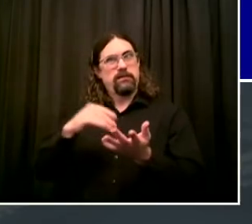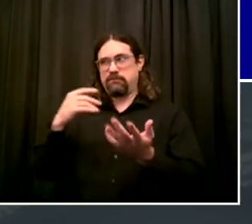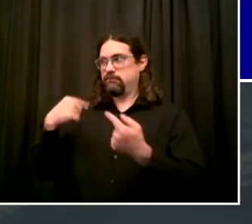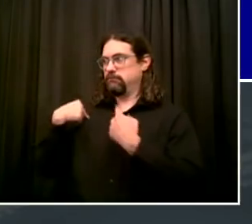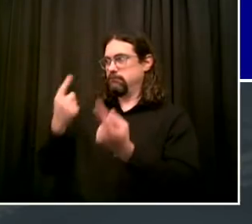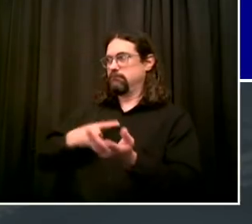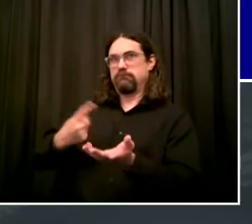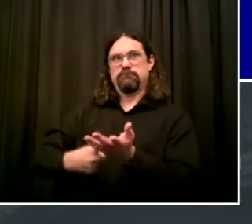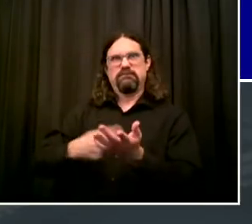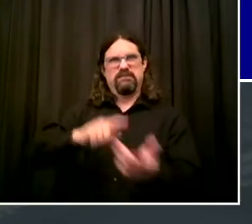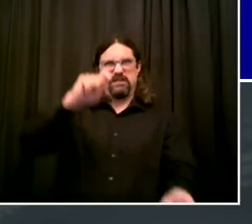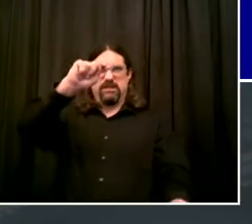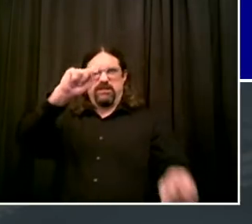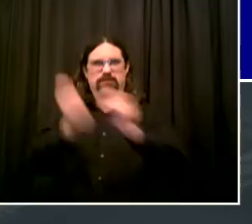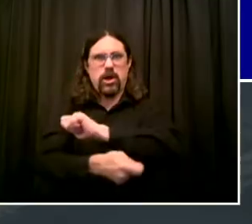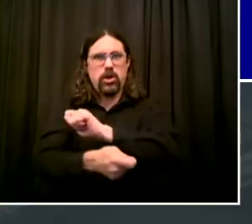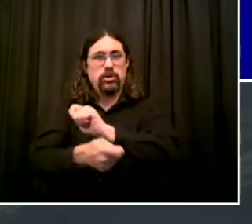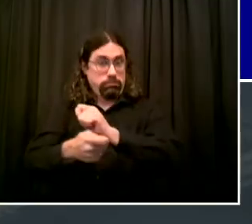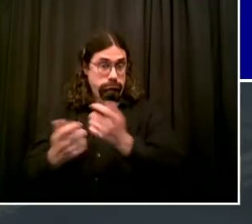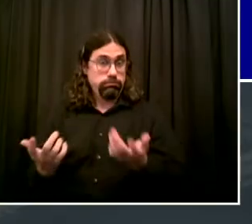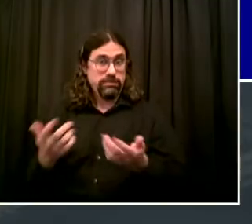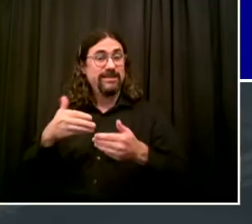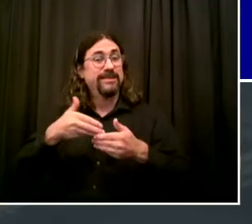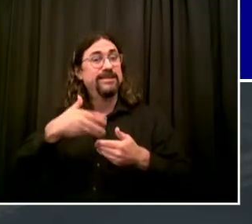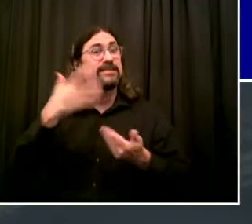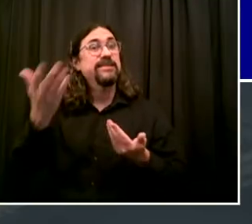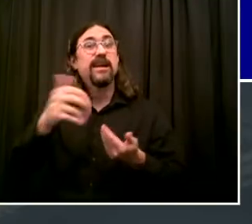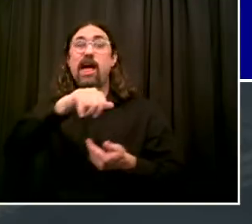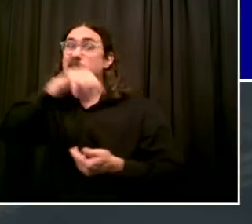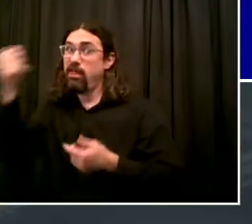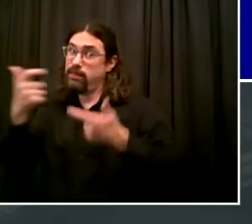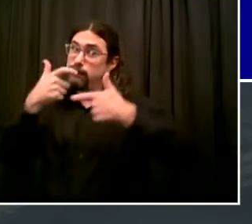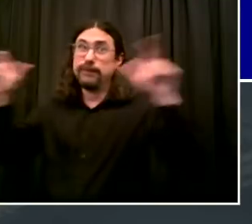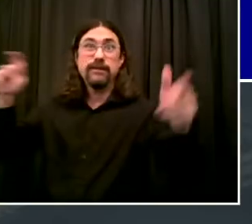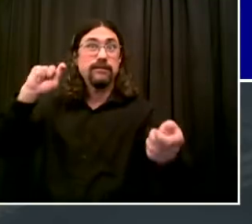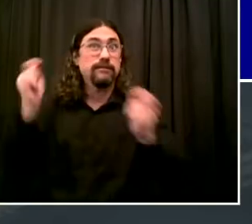A VERY BIG WAY AND I WANT TO GO